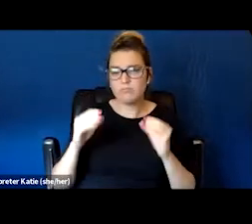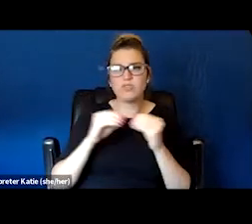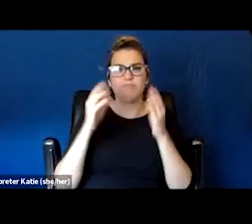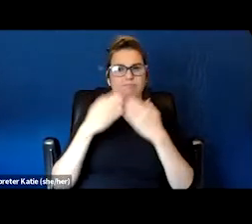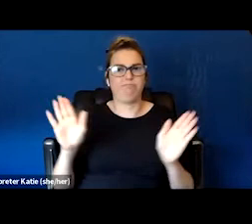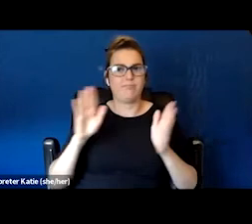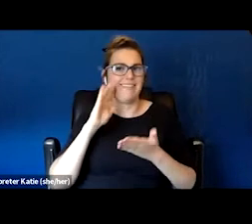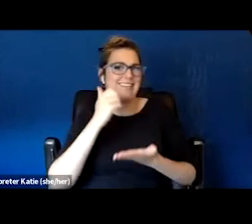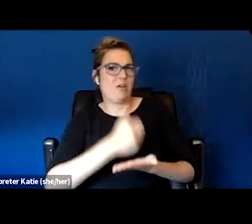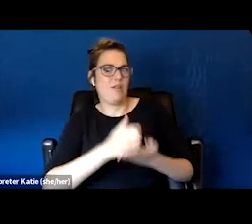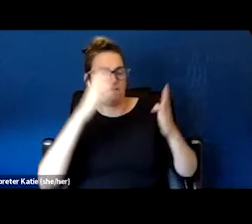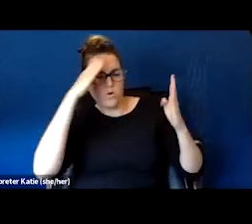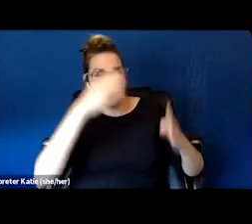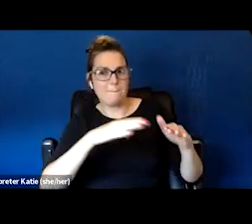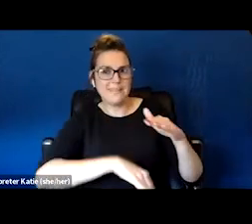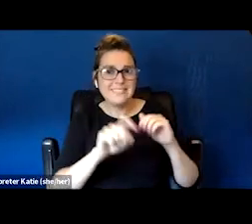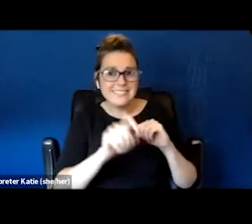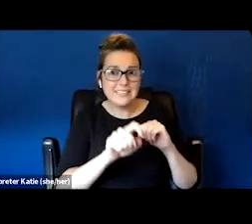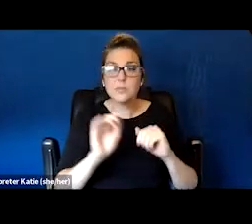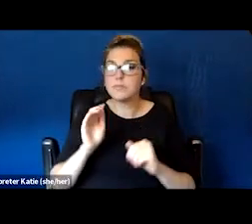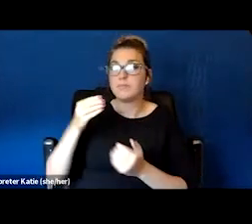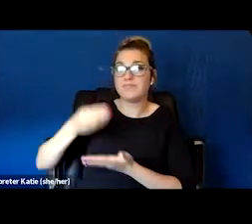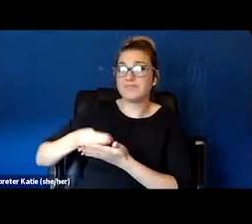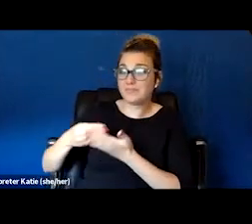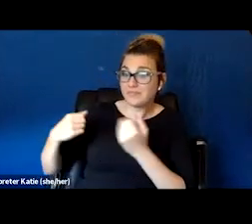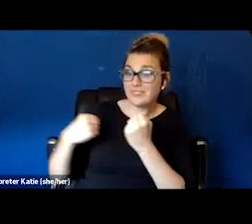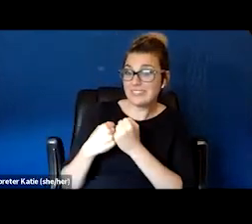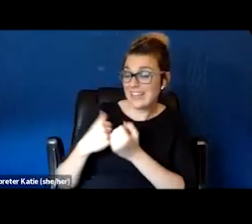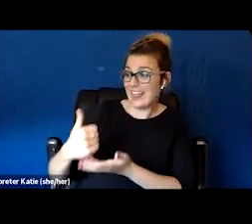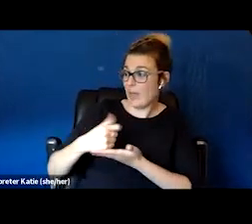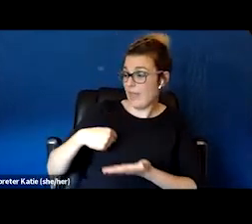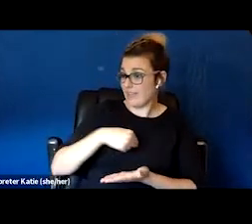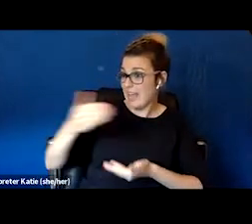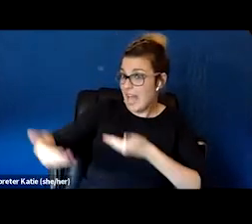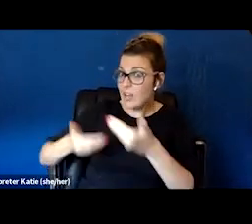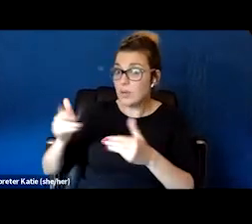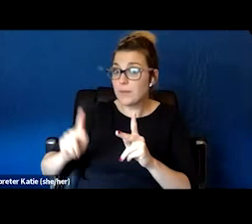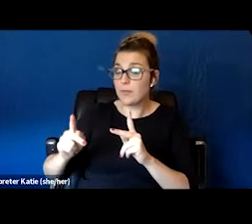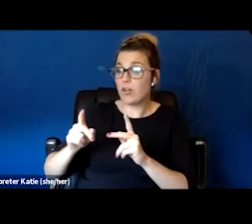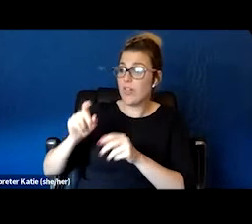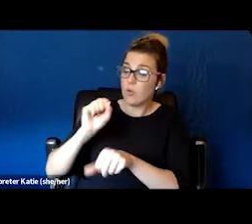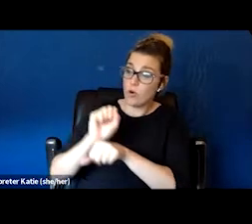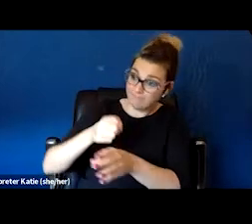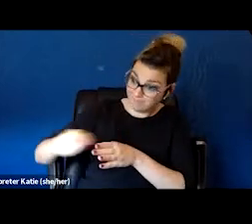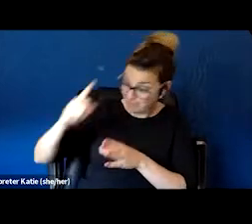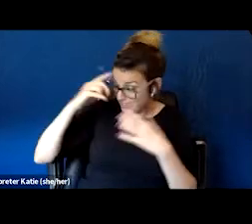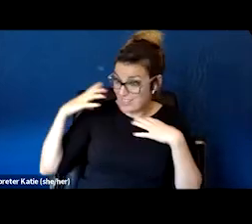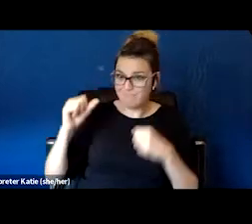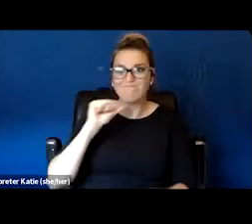but we don't often get funding that helps folks with mental health specific case management. We also lack mobile teams,